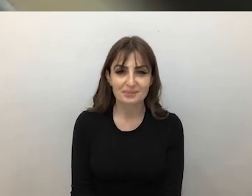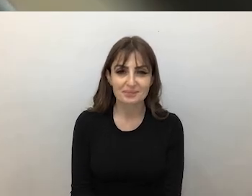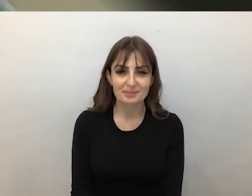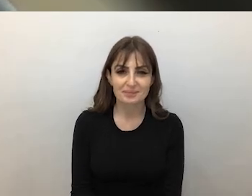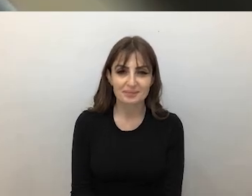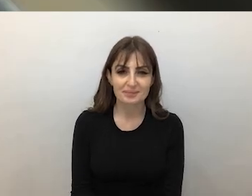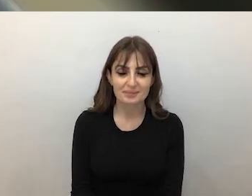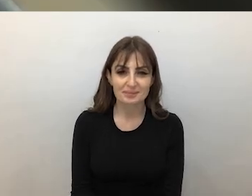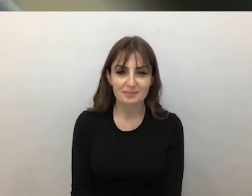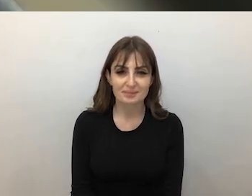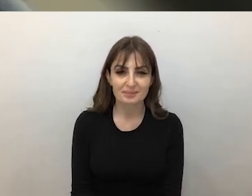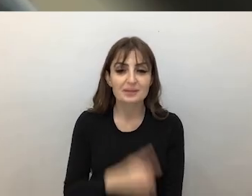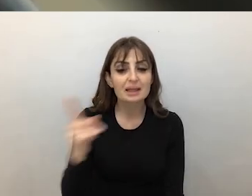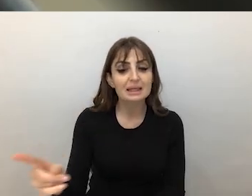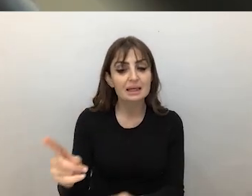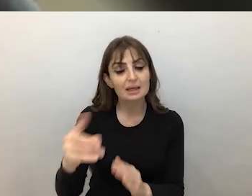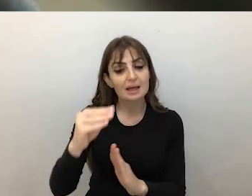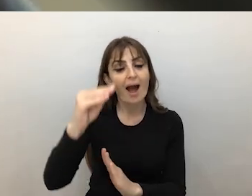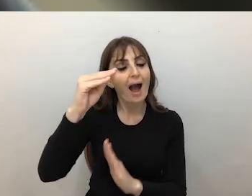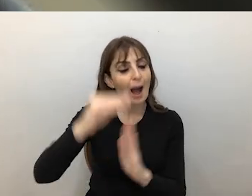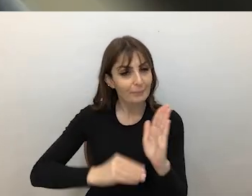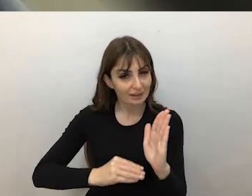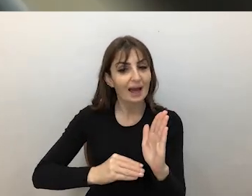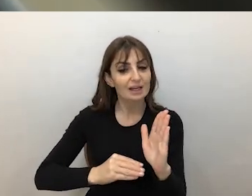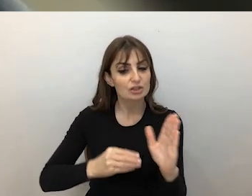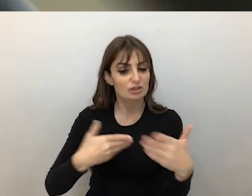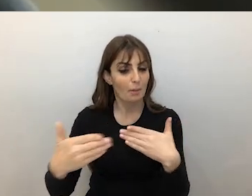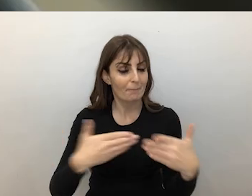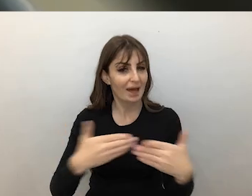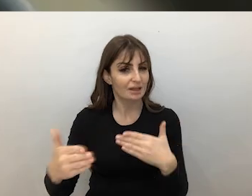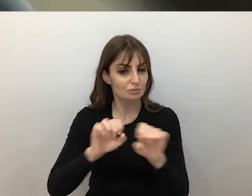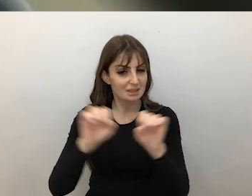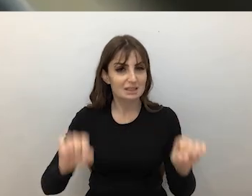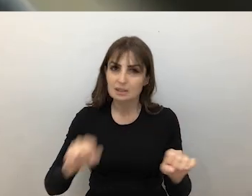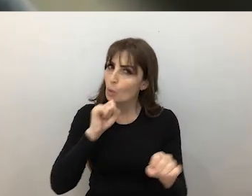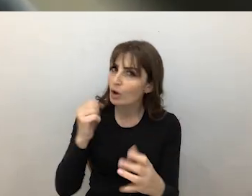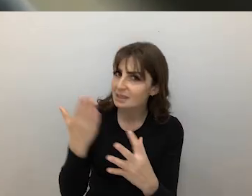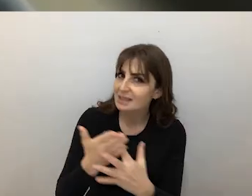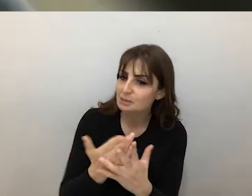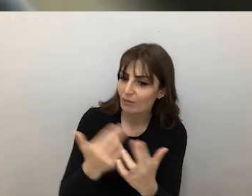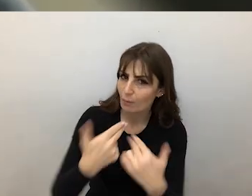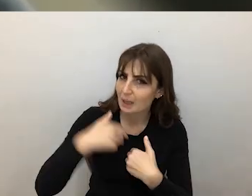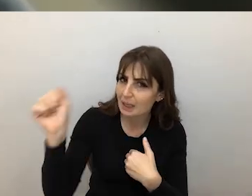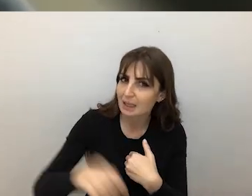The Fluxx application management system for me was accessible. I was able to use all of my